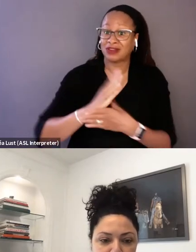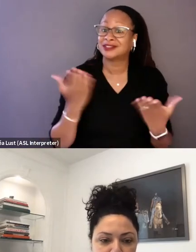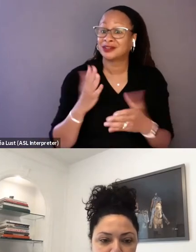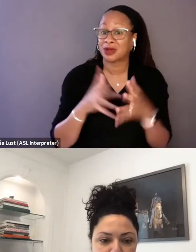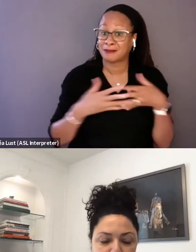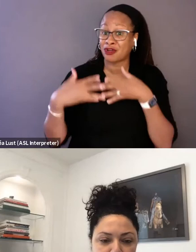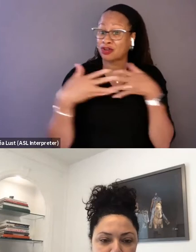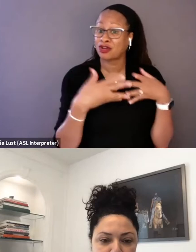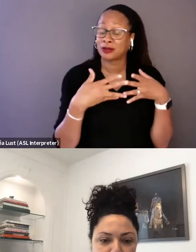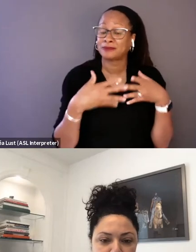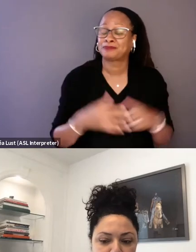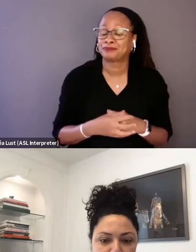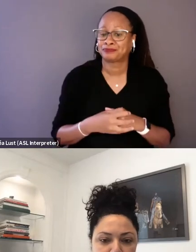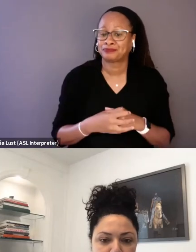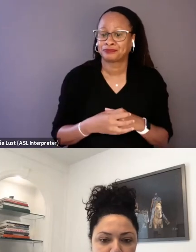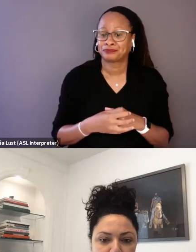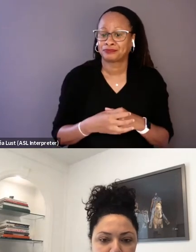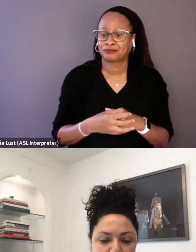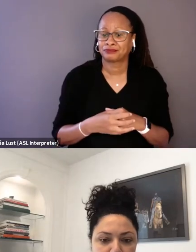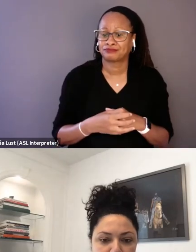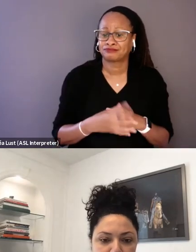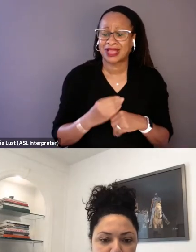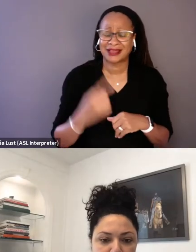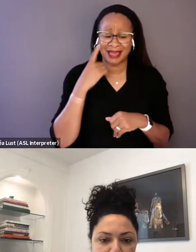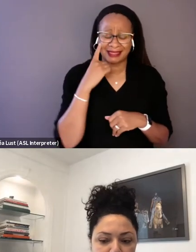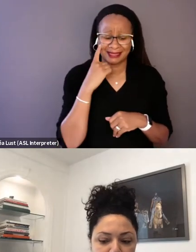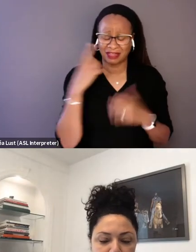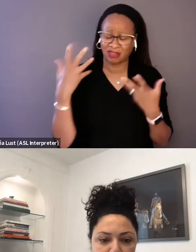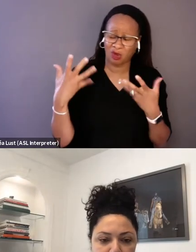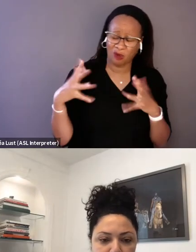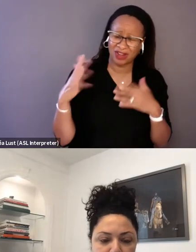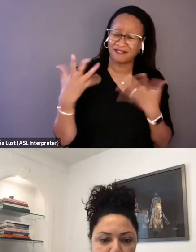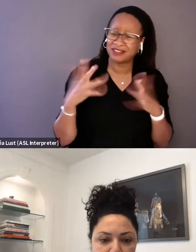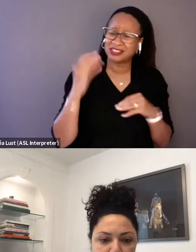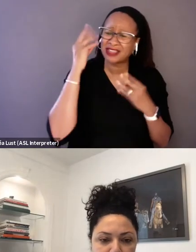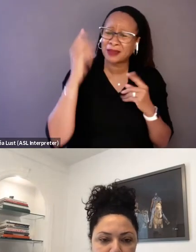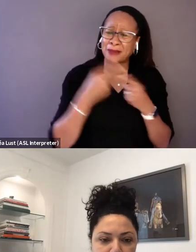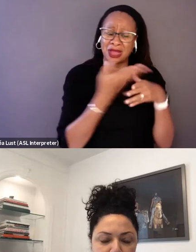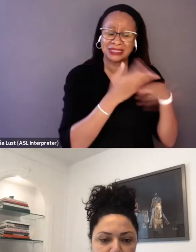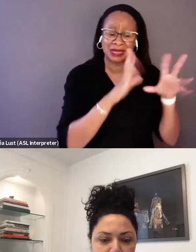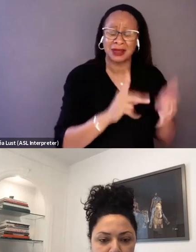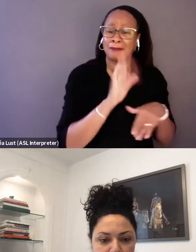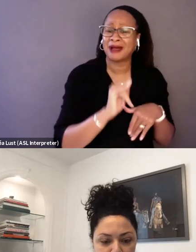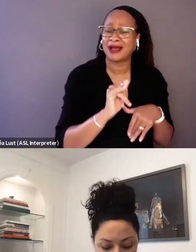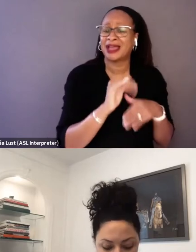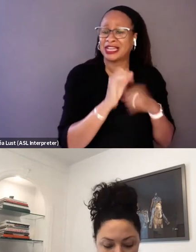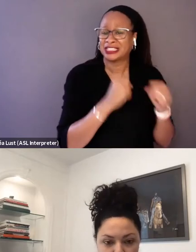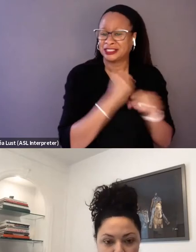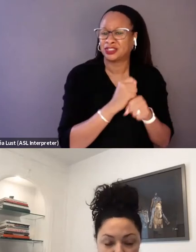And I think they were already thinking about sort of dividing it up by decade the way we did finally in the show